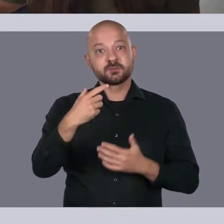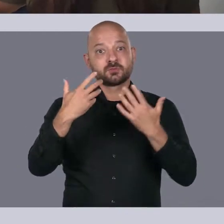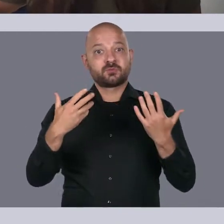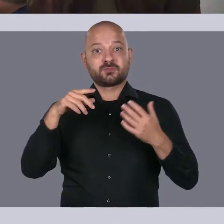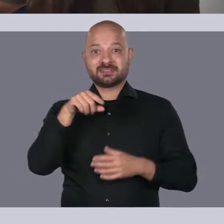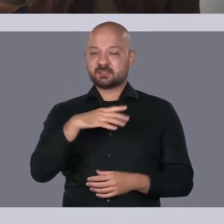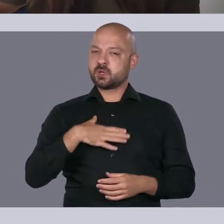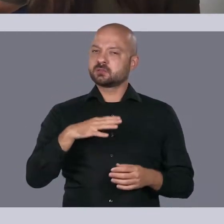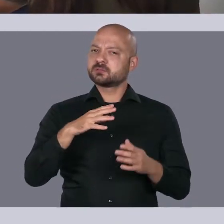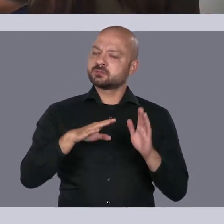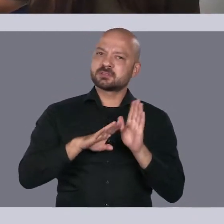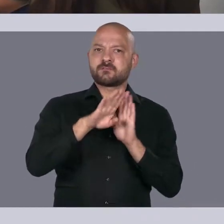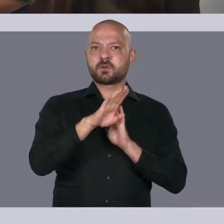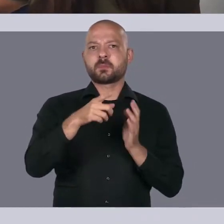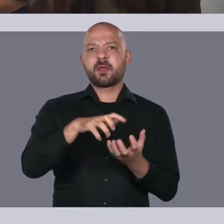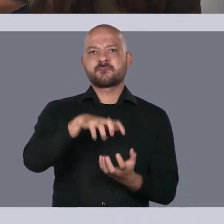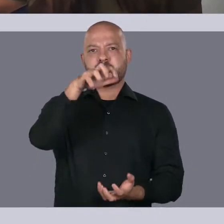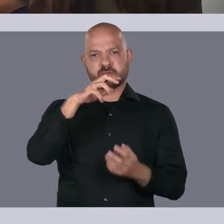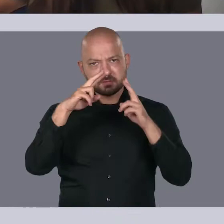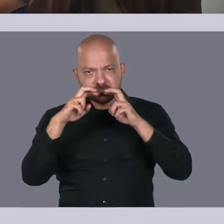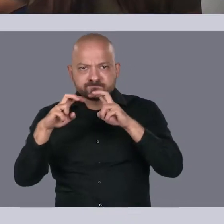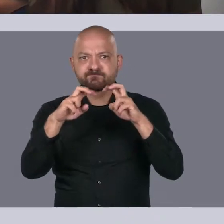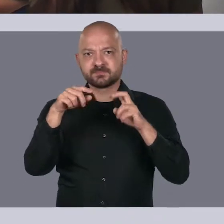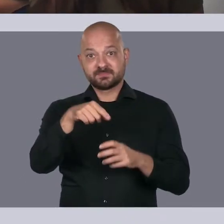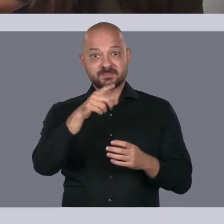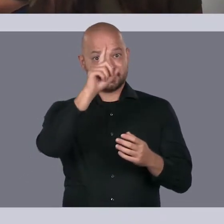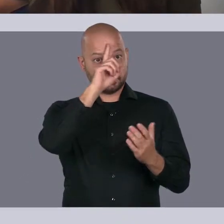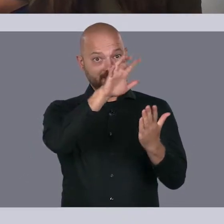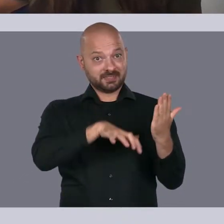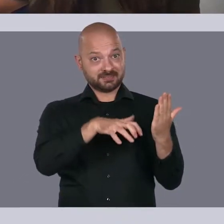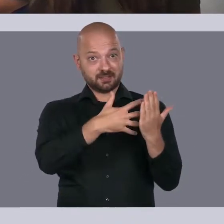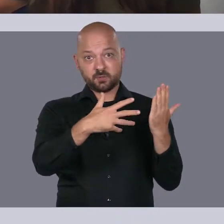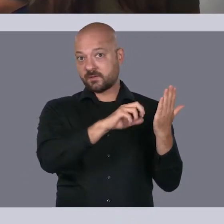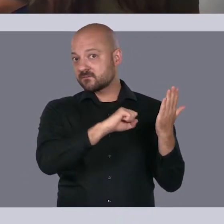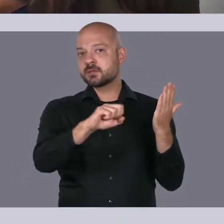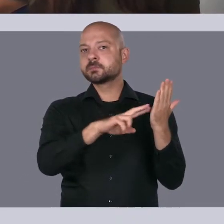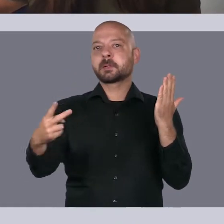in real-time into German sign language. For this, we are working in a mixed team including both hearing researchers